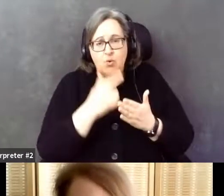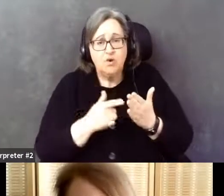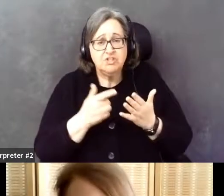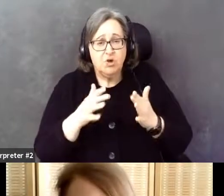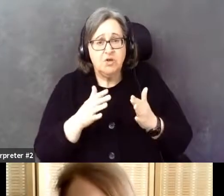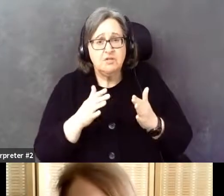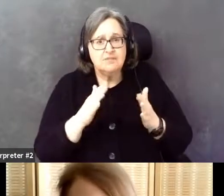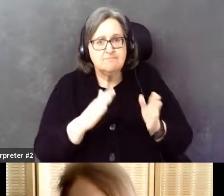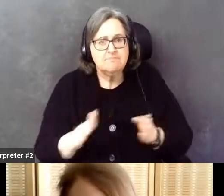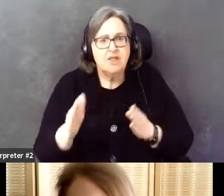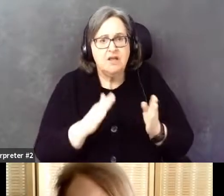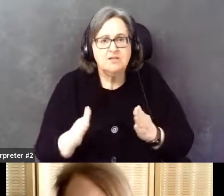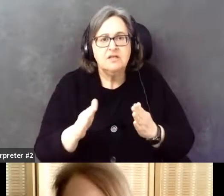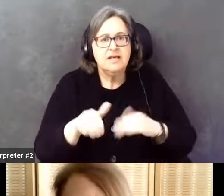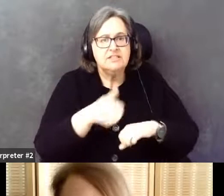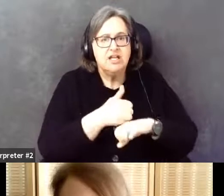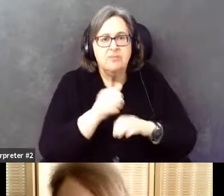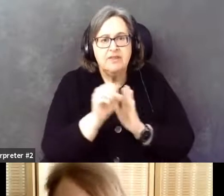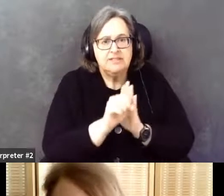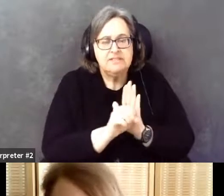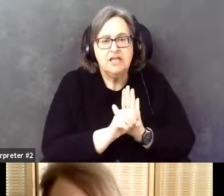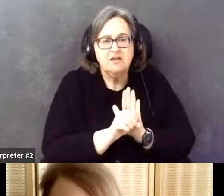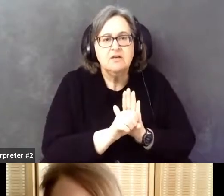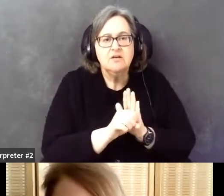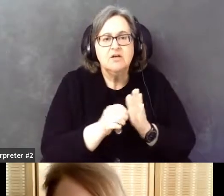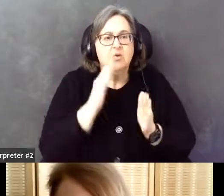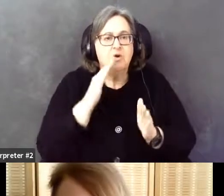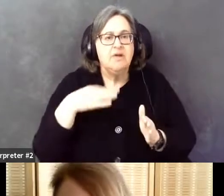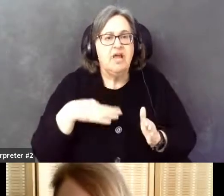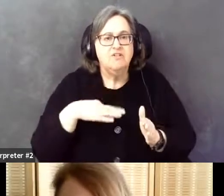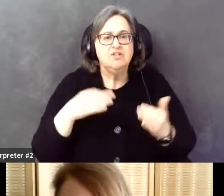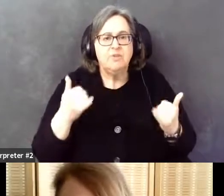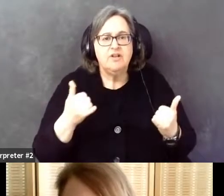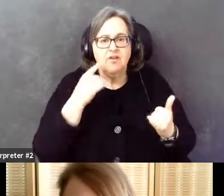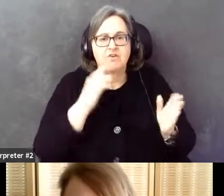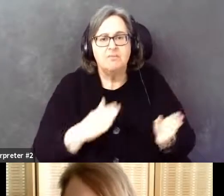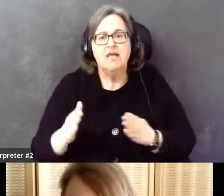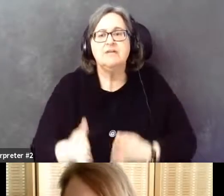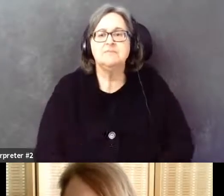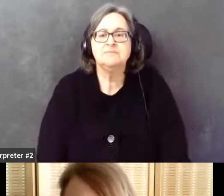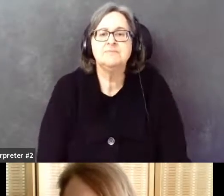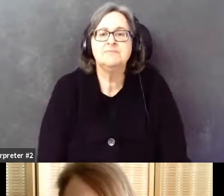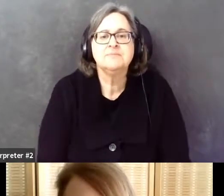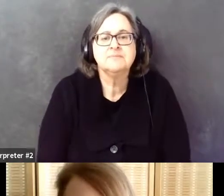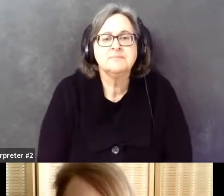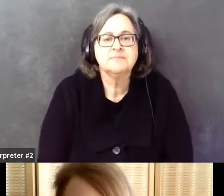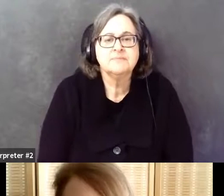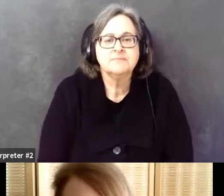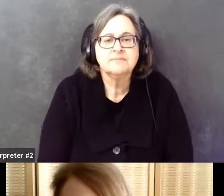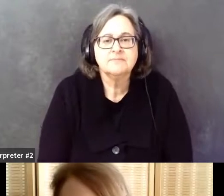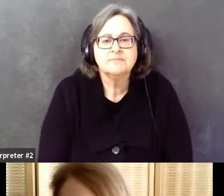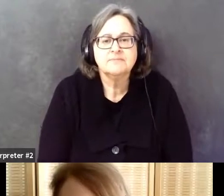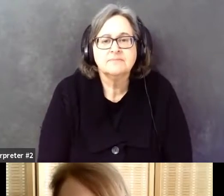in place in your state could be advantageous as well at this stage of planning.